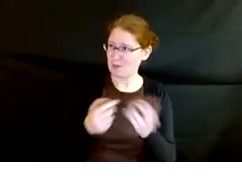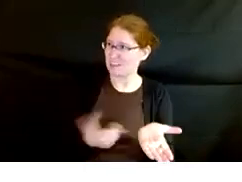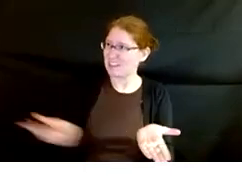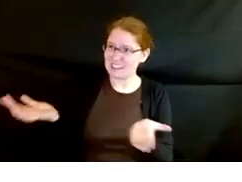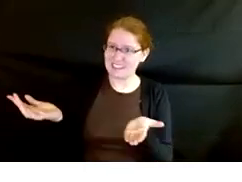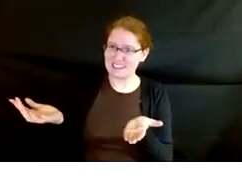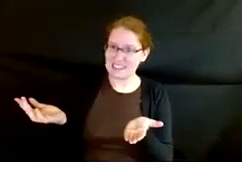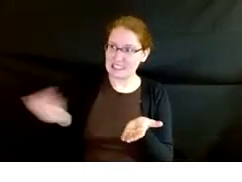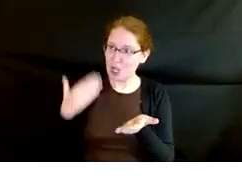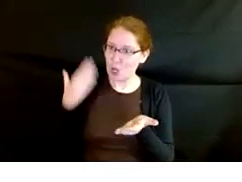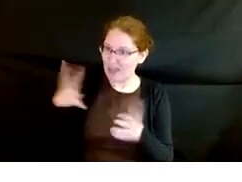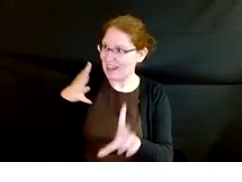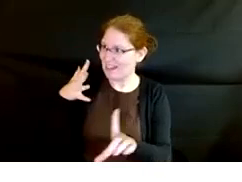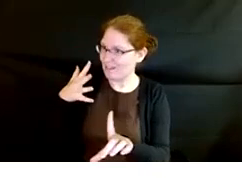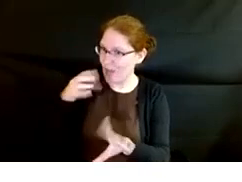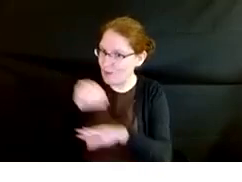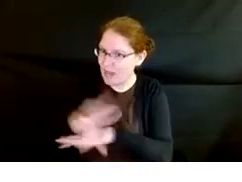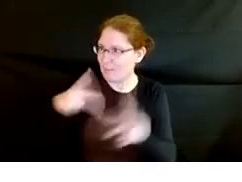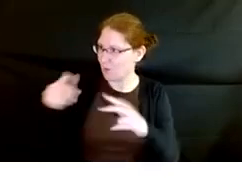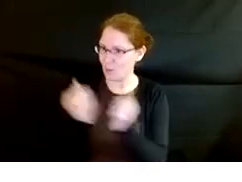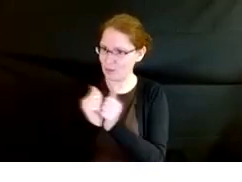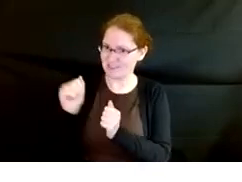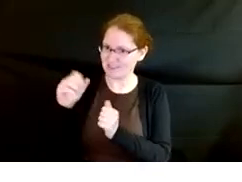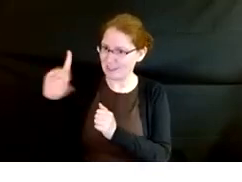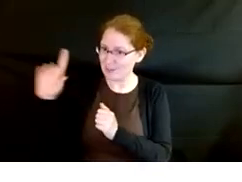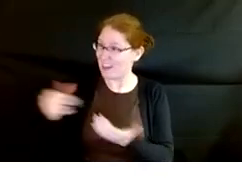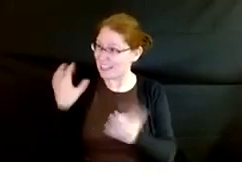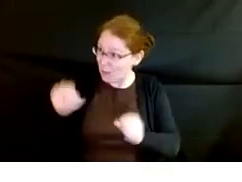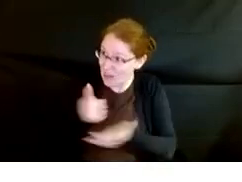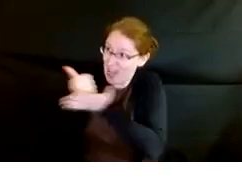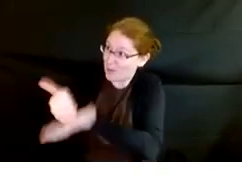it's going to impact people with disabilities, let us help you, let us work together to fix it